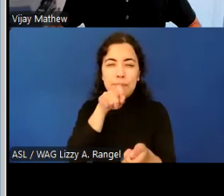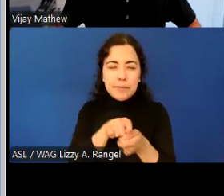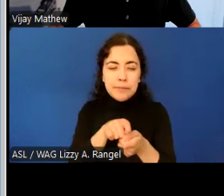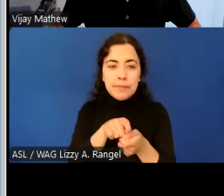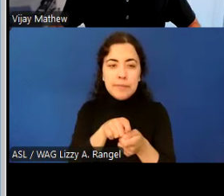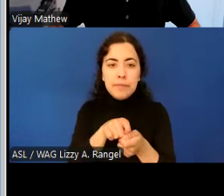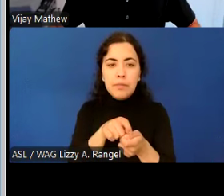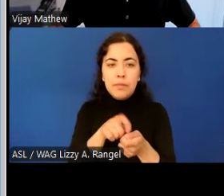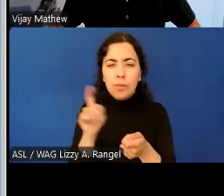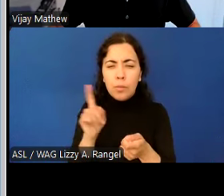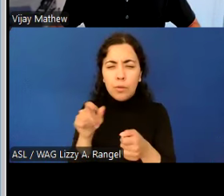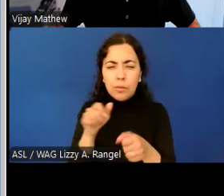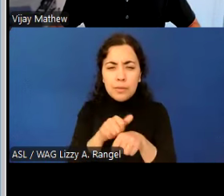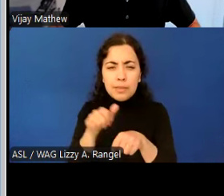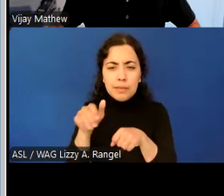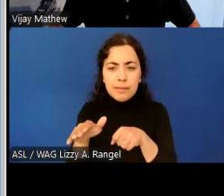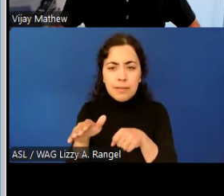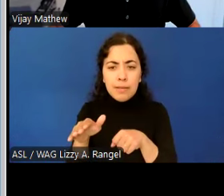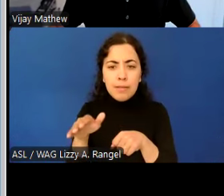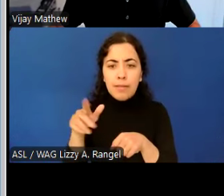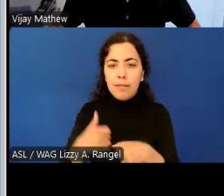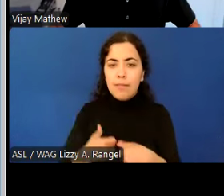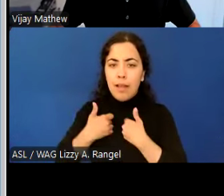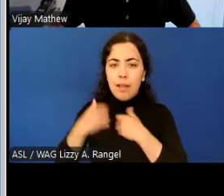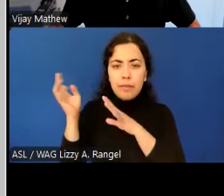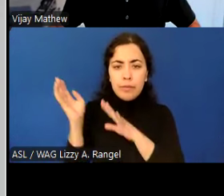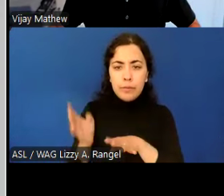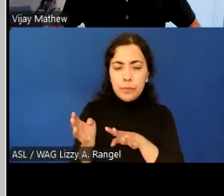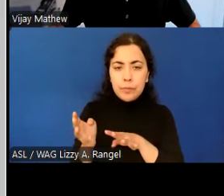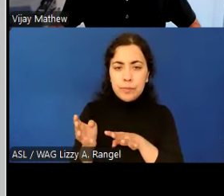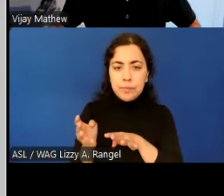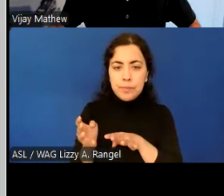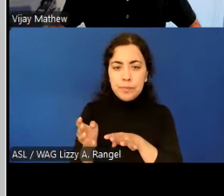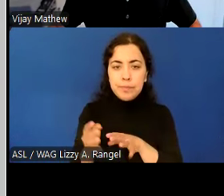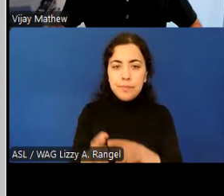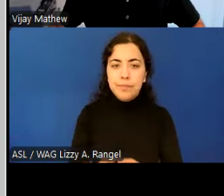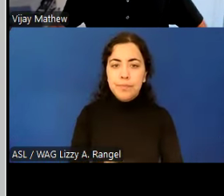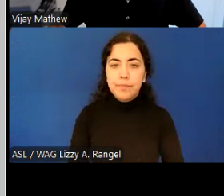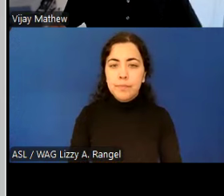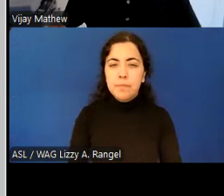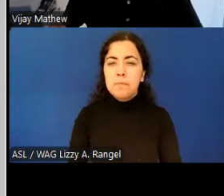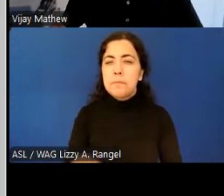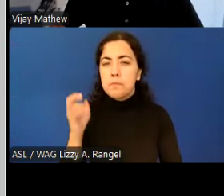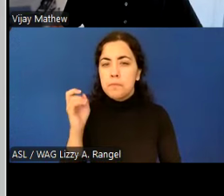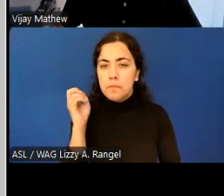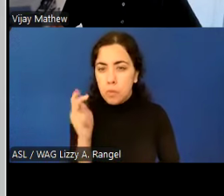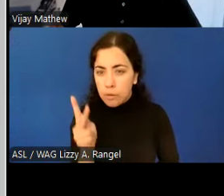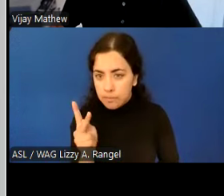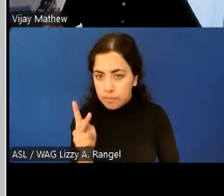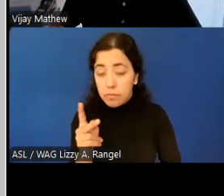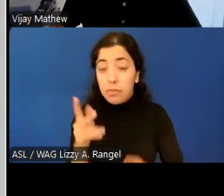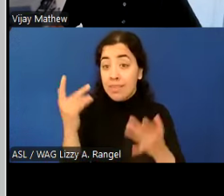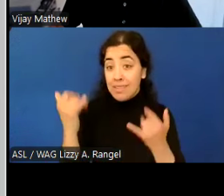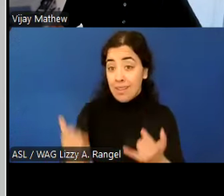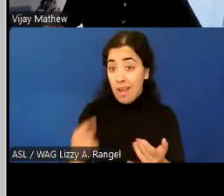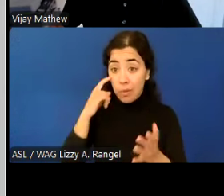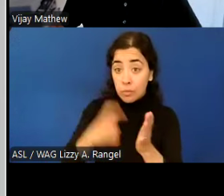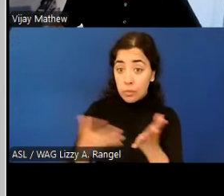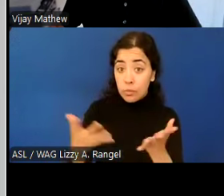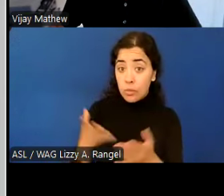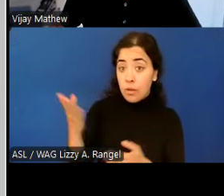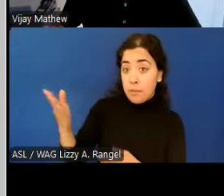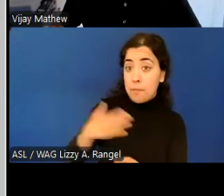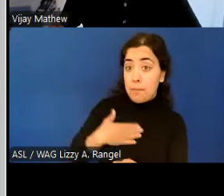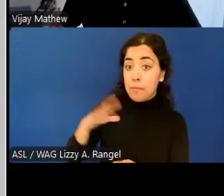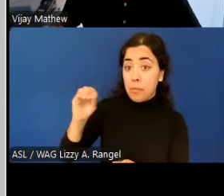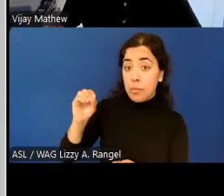where to send the livestream. Okay. And for the moment you see that in my OBS Studio,